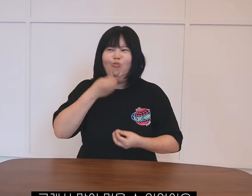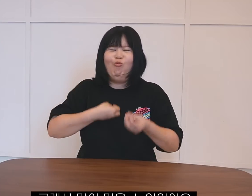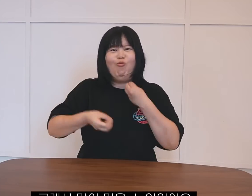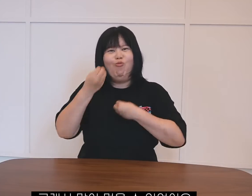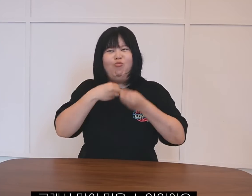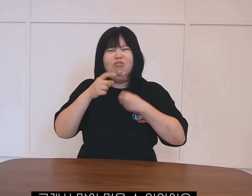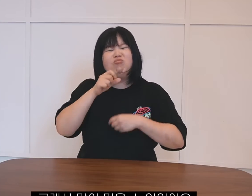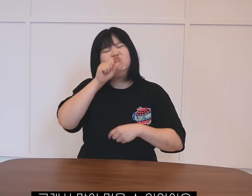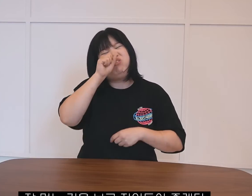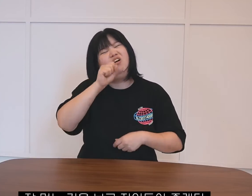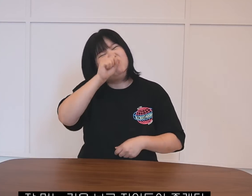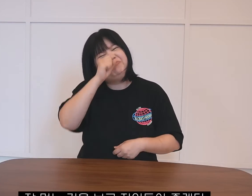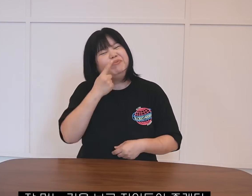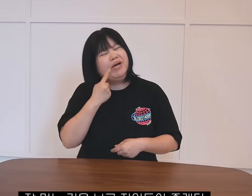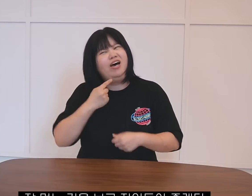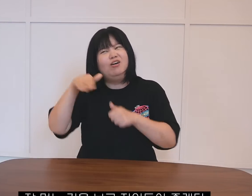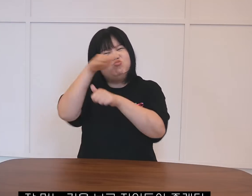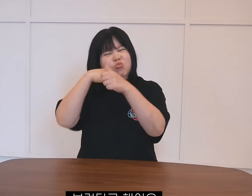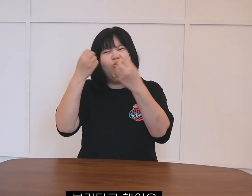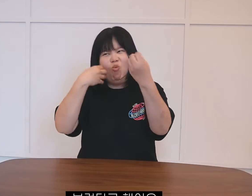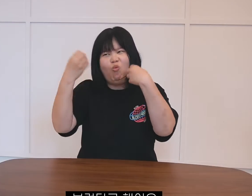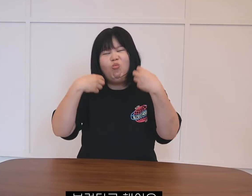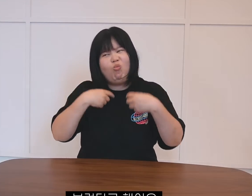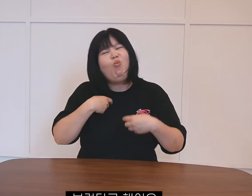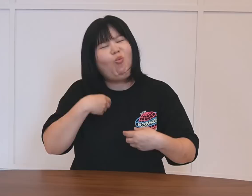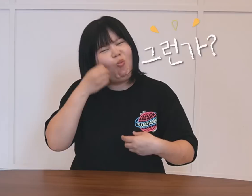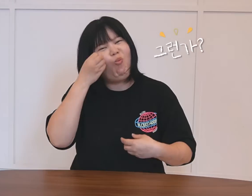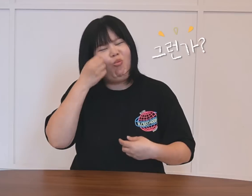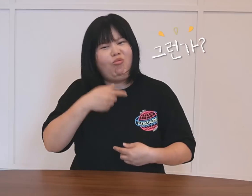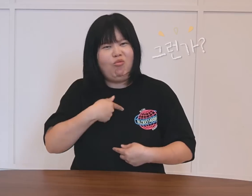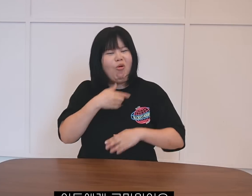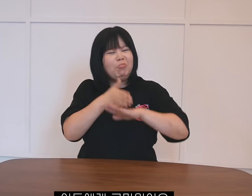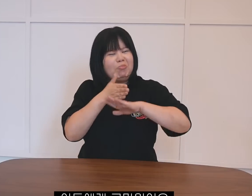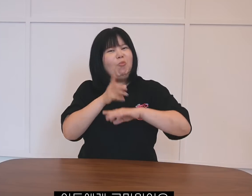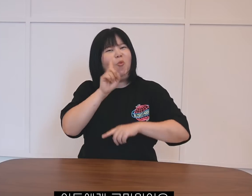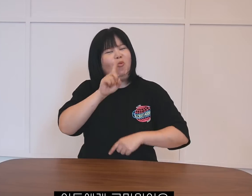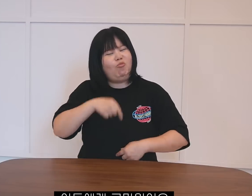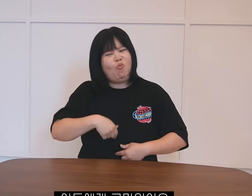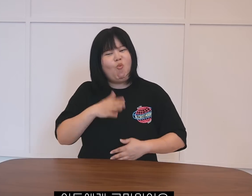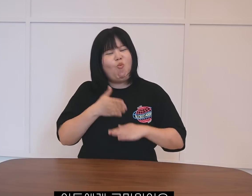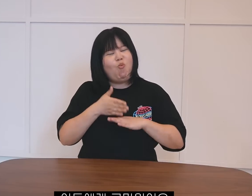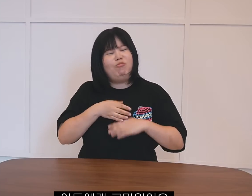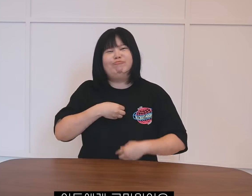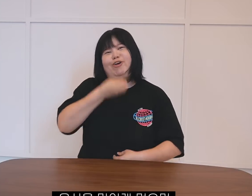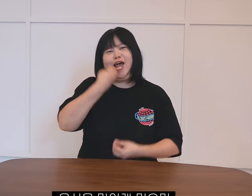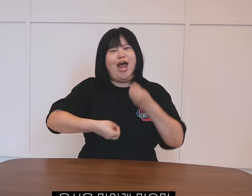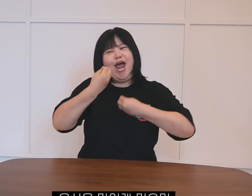huh? I don't have So I could eat a lot. Seeing how well I ate, my friends said they liked me and envy me. (is it?) Thank you to my son.